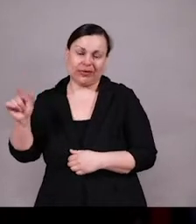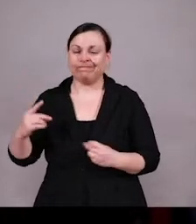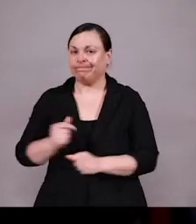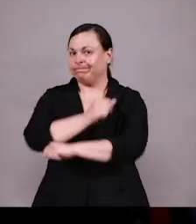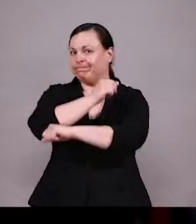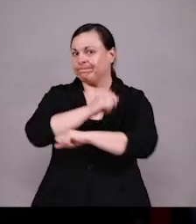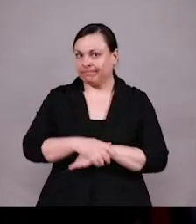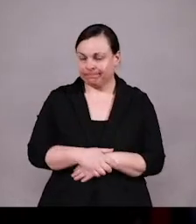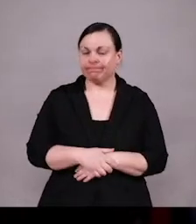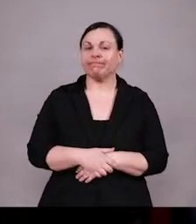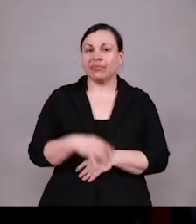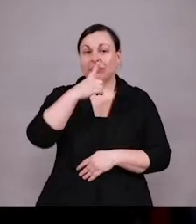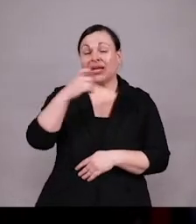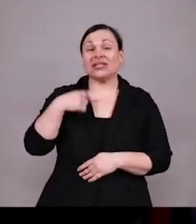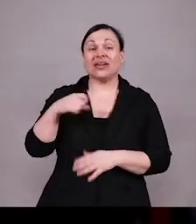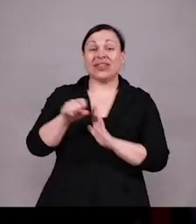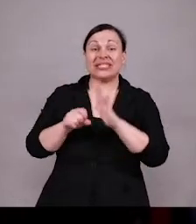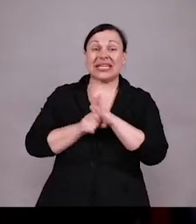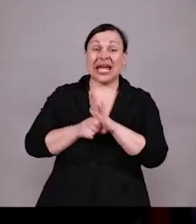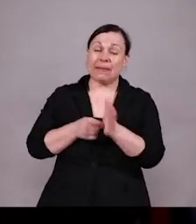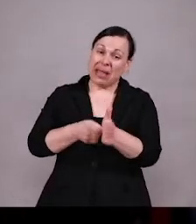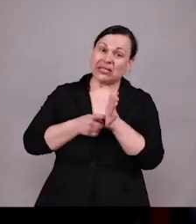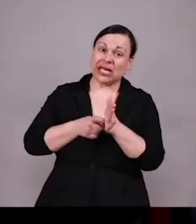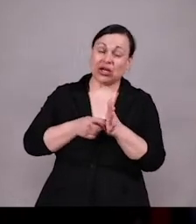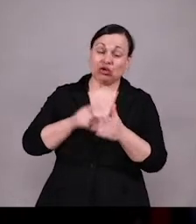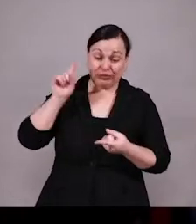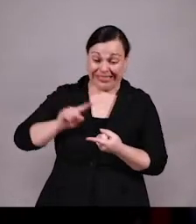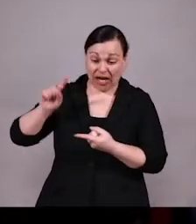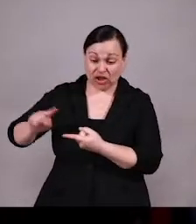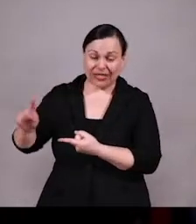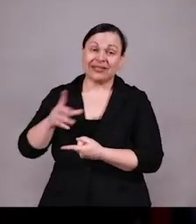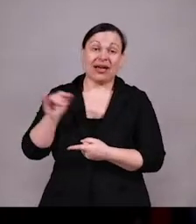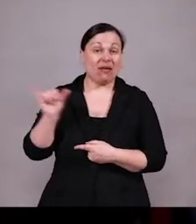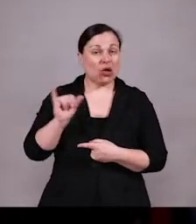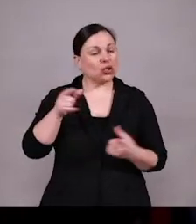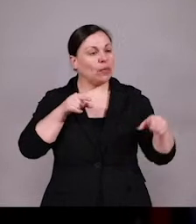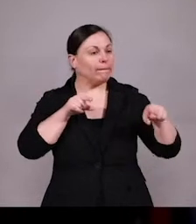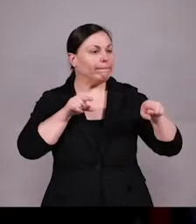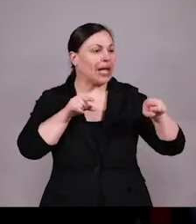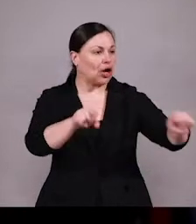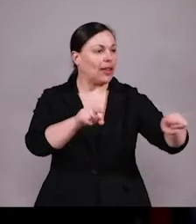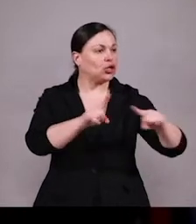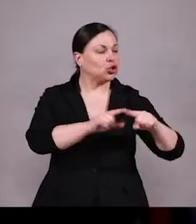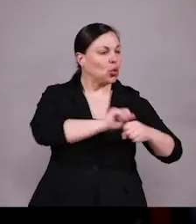light of these state mandated reductions, as well as a parallel, COVID-induced deficit in tuition